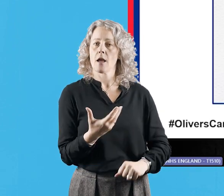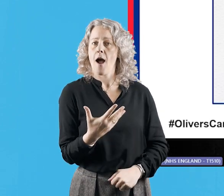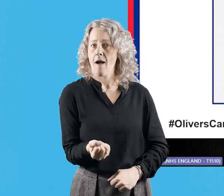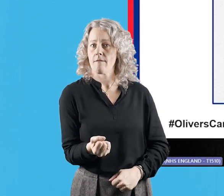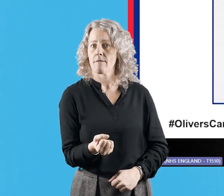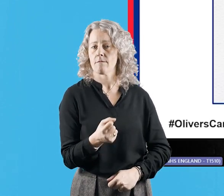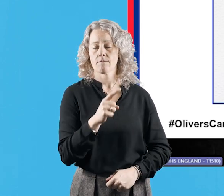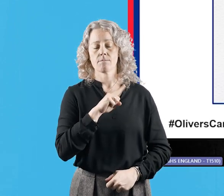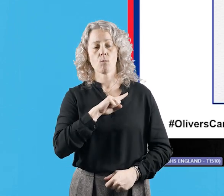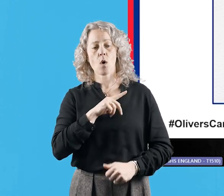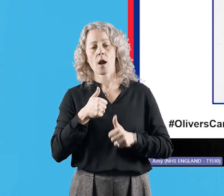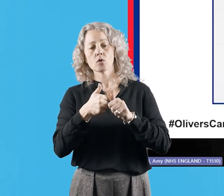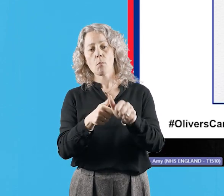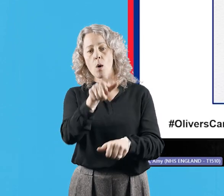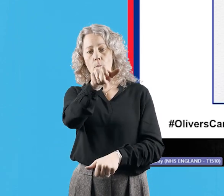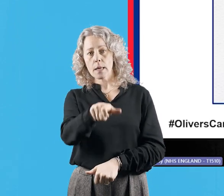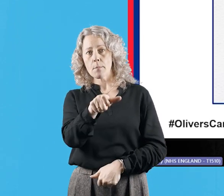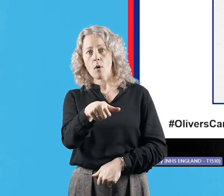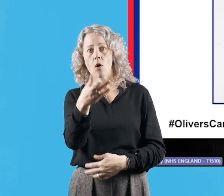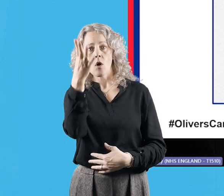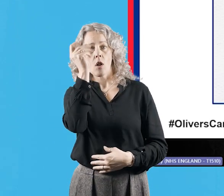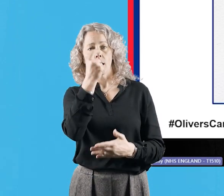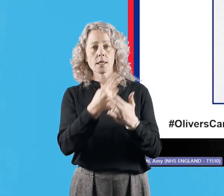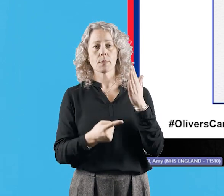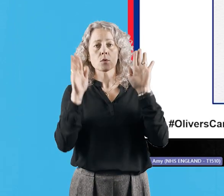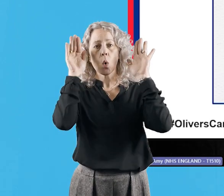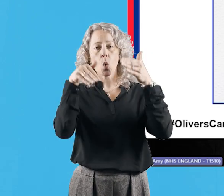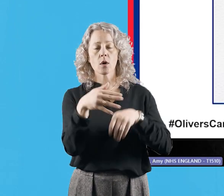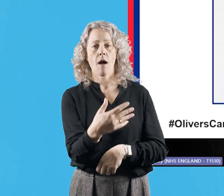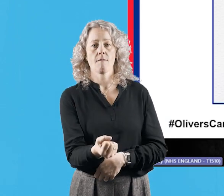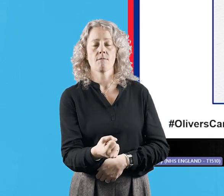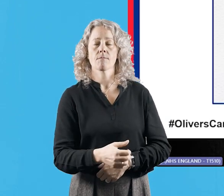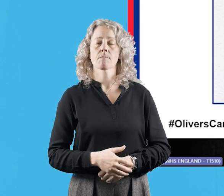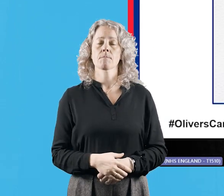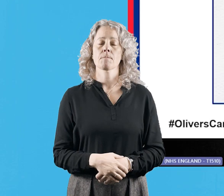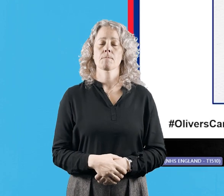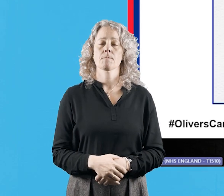and skills to support people with a learning disability and autistic people.